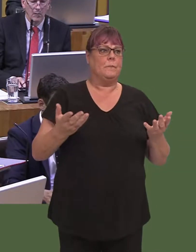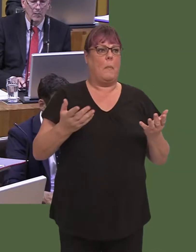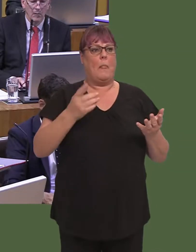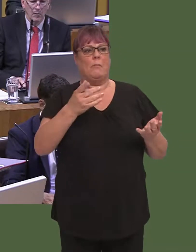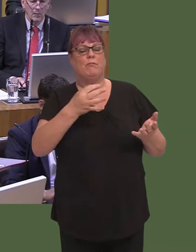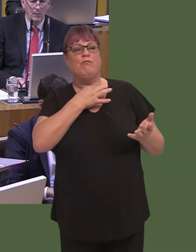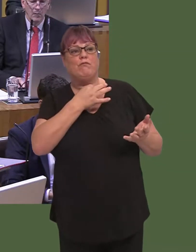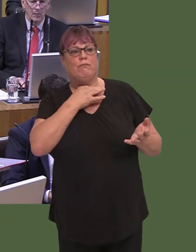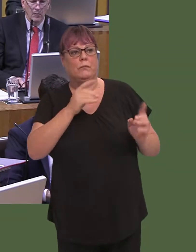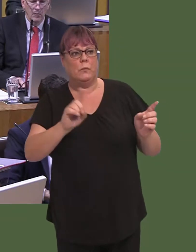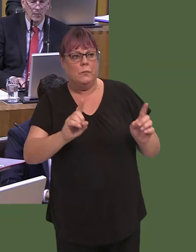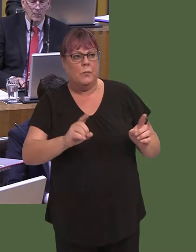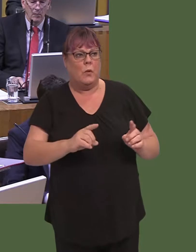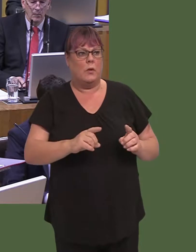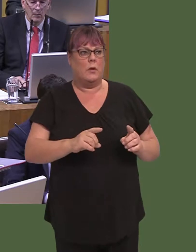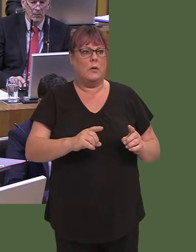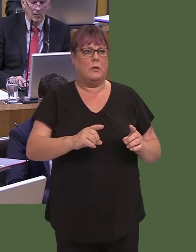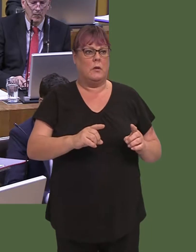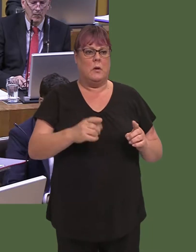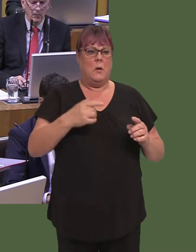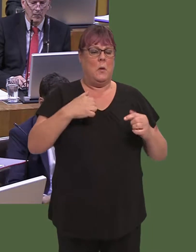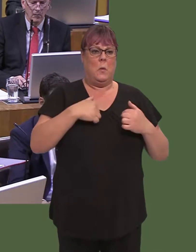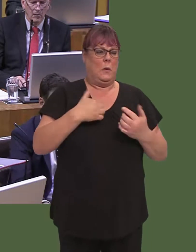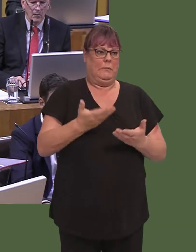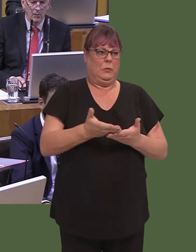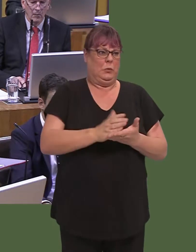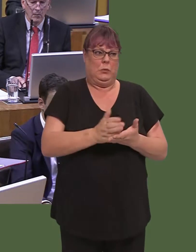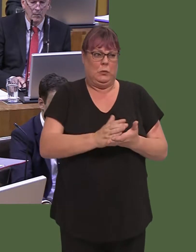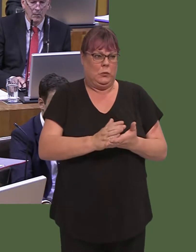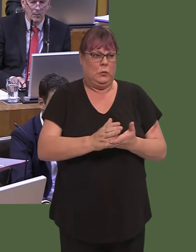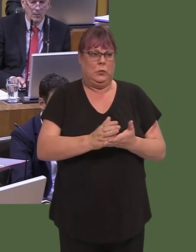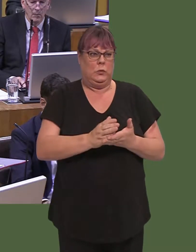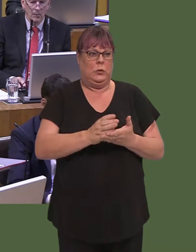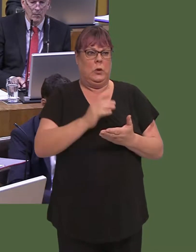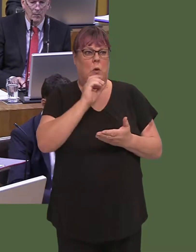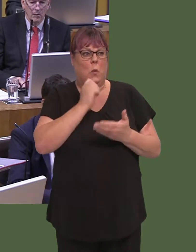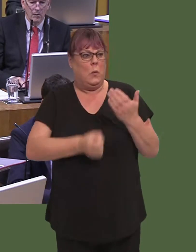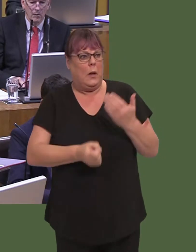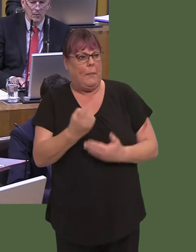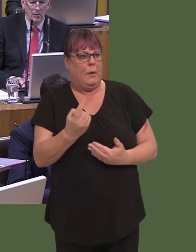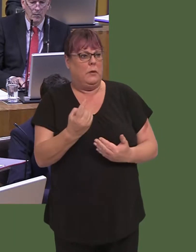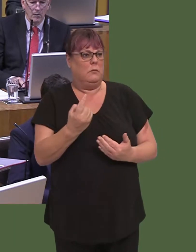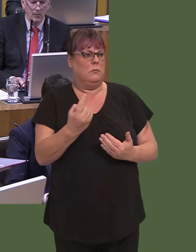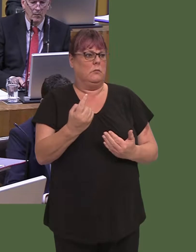that is the fact that there is no clarity whatsoever as regards what the status of academic